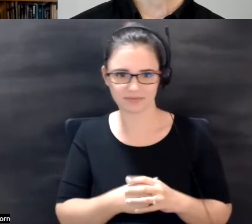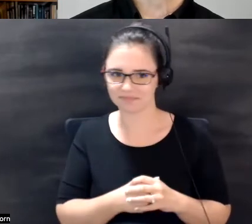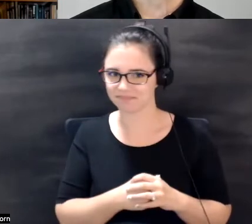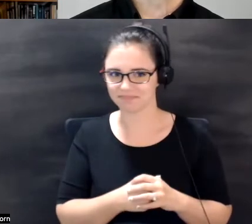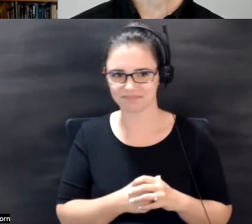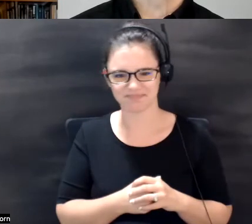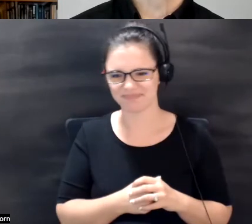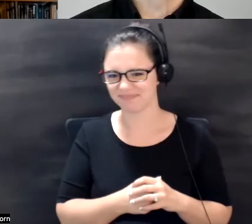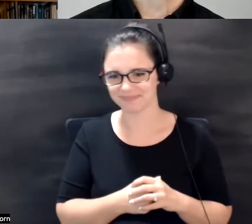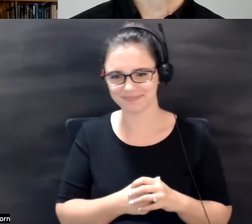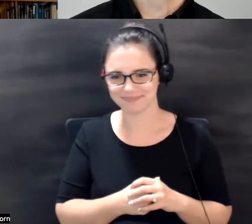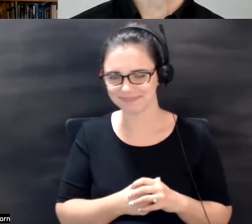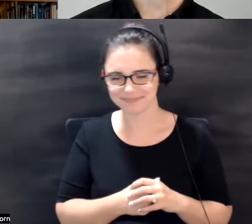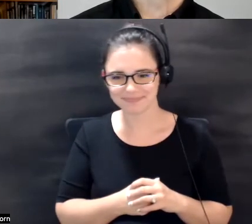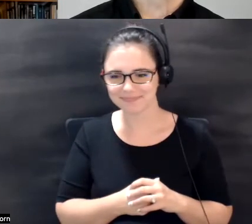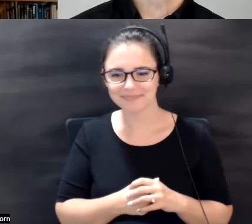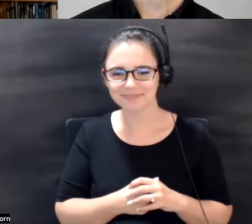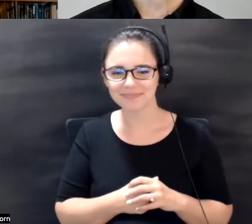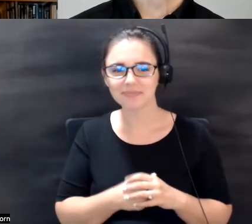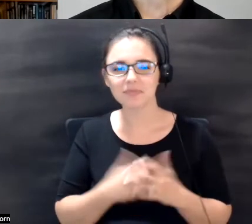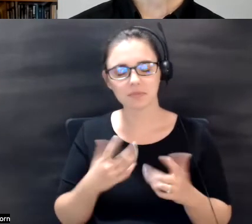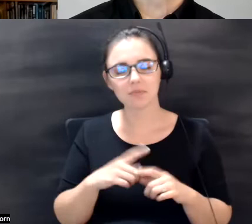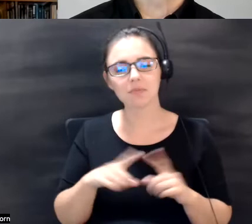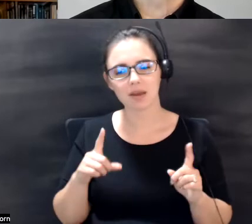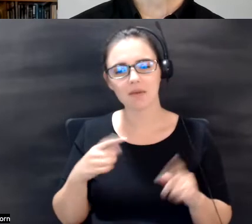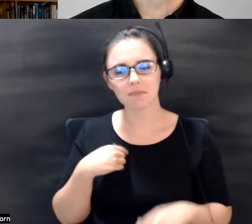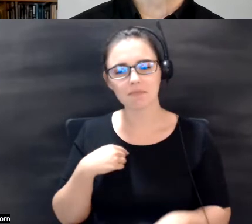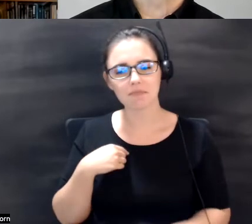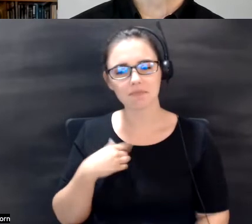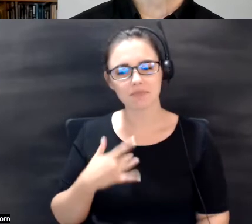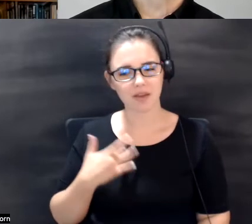Yeah. And um, but I think that it's important,